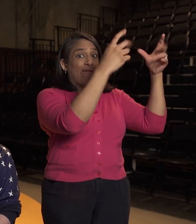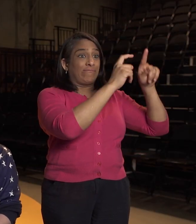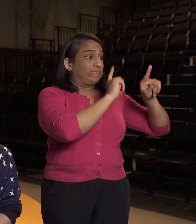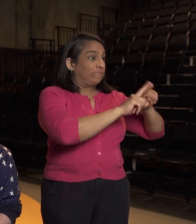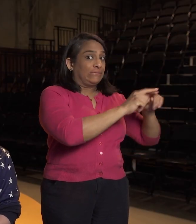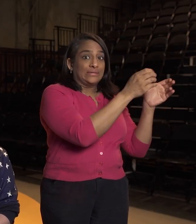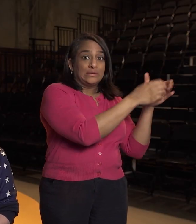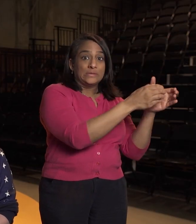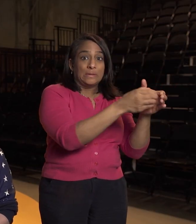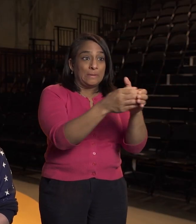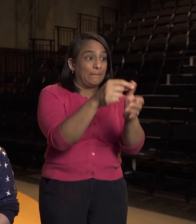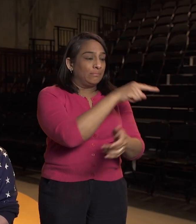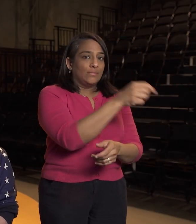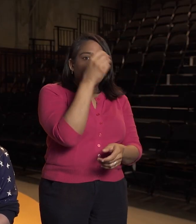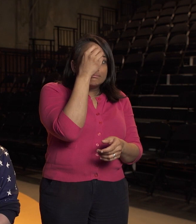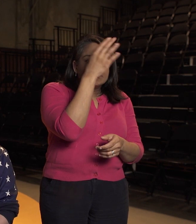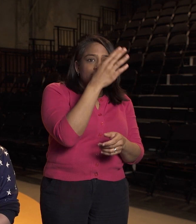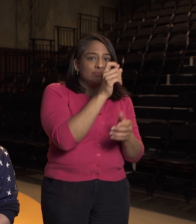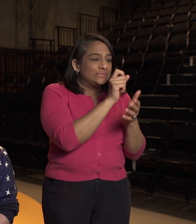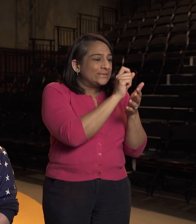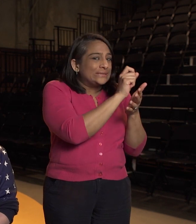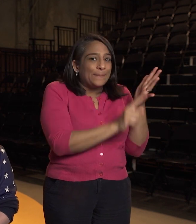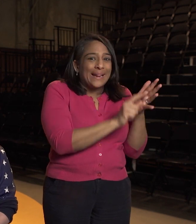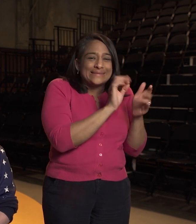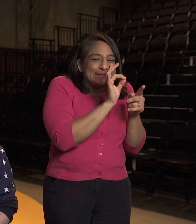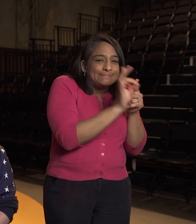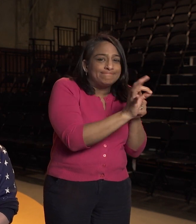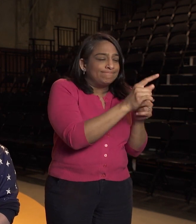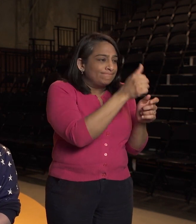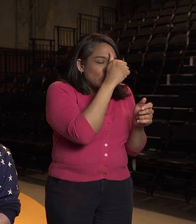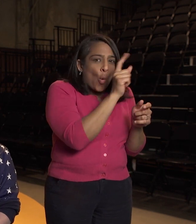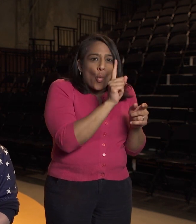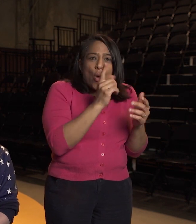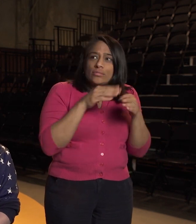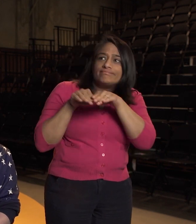within Access to Work biscuit who are more familiar with access needs